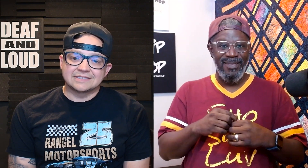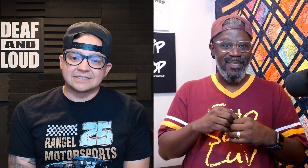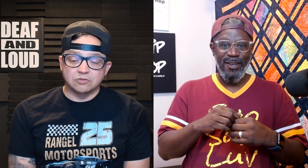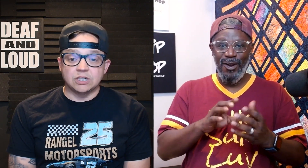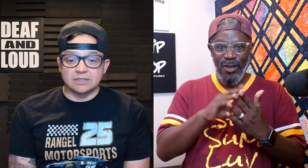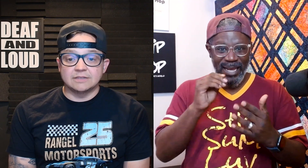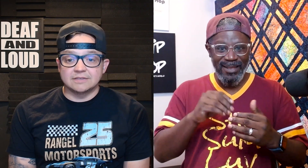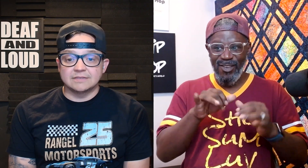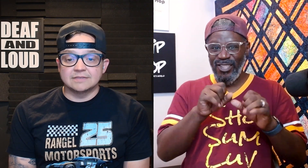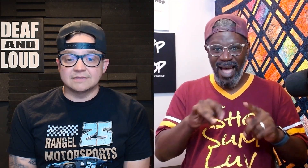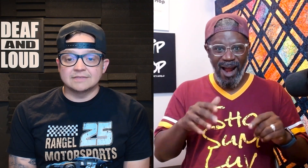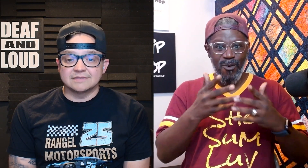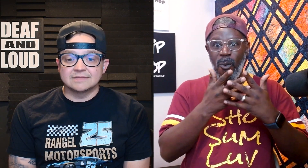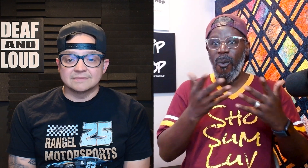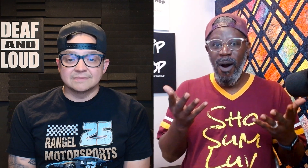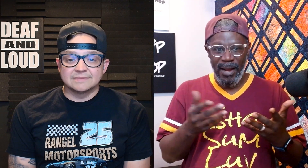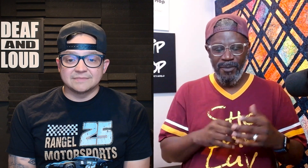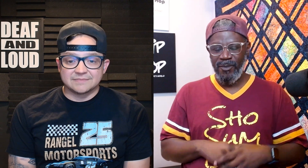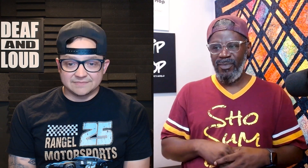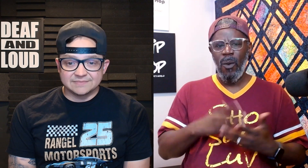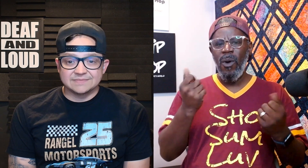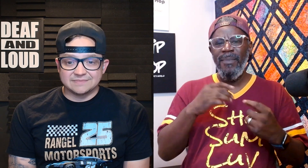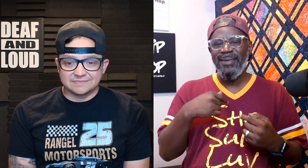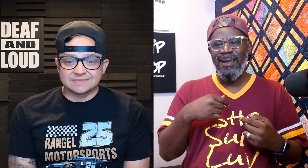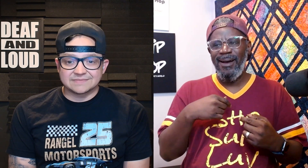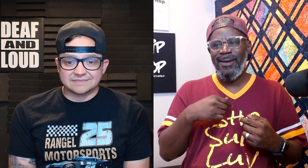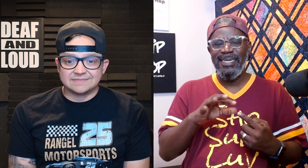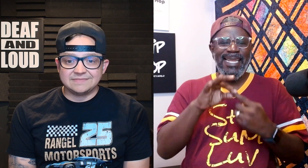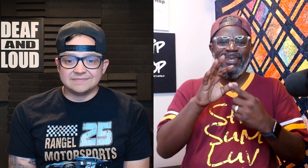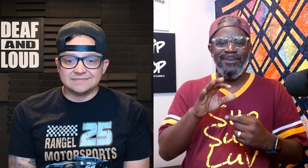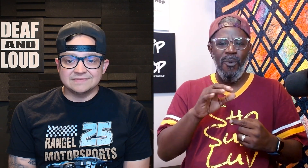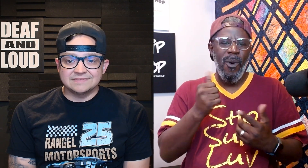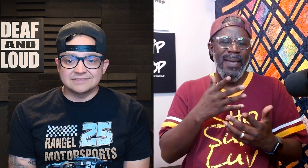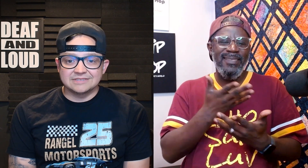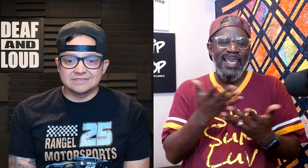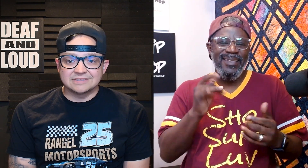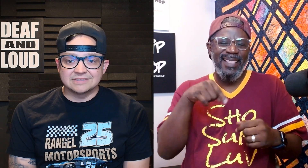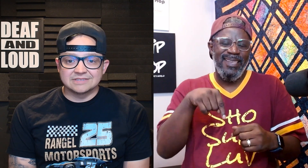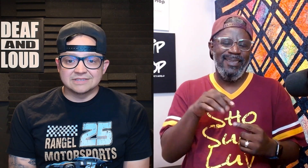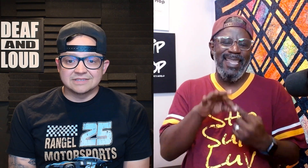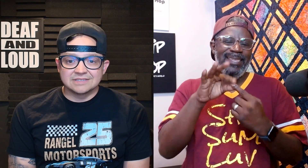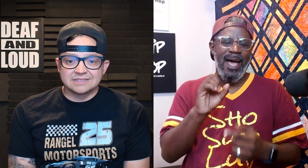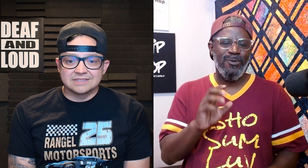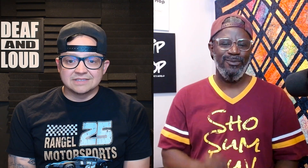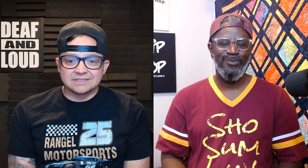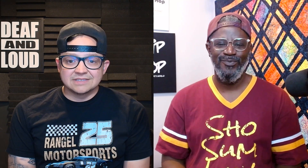They're learning their style. What makes stands-- What makes things like this stand out.